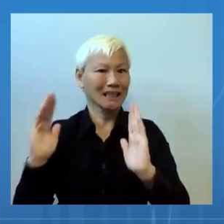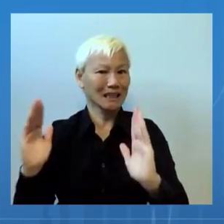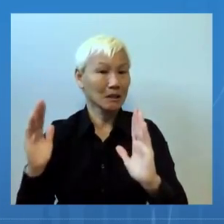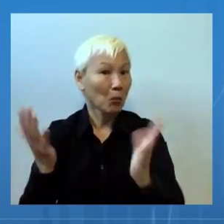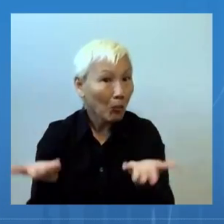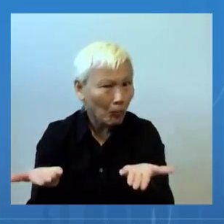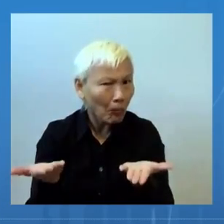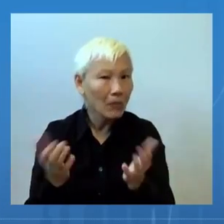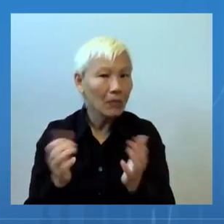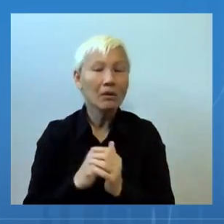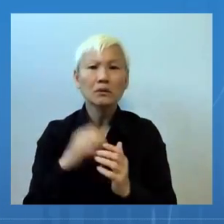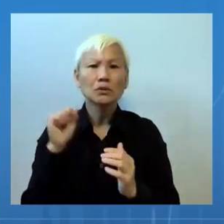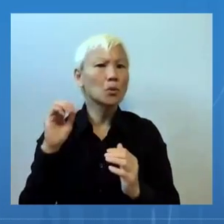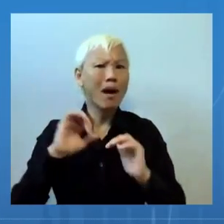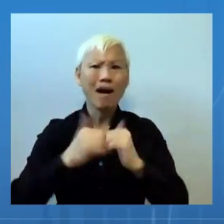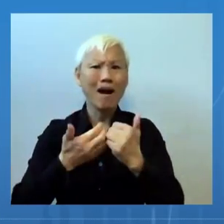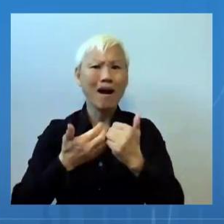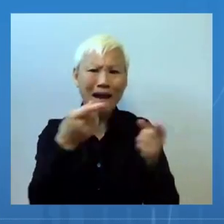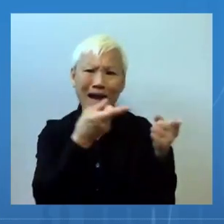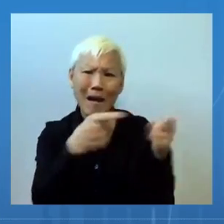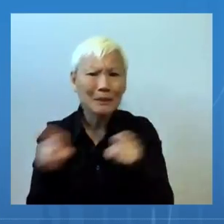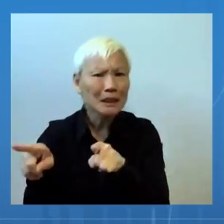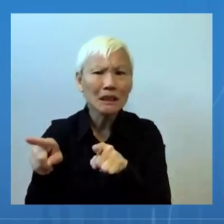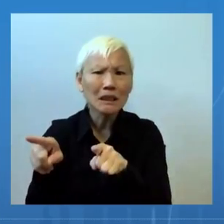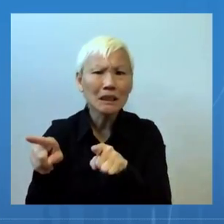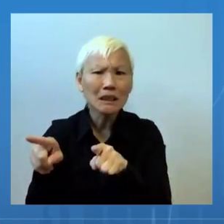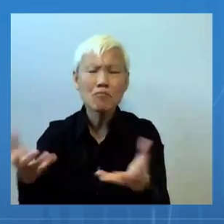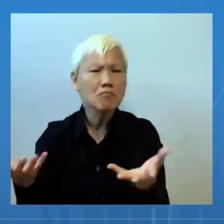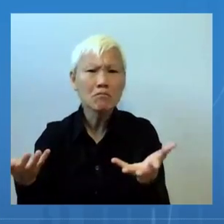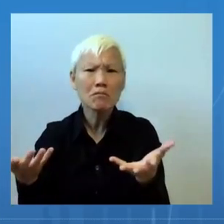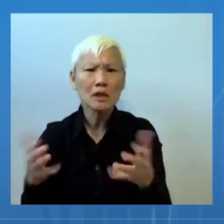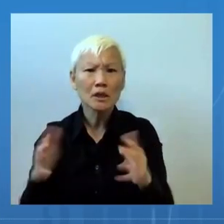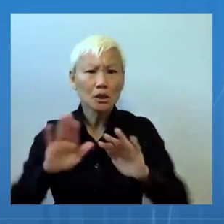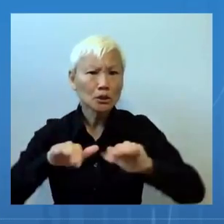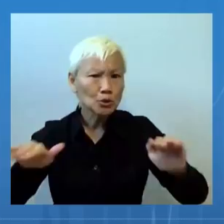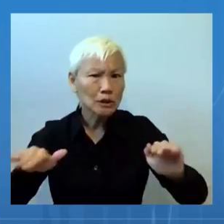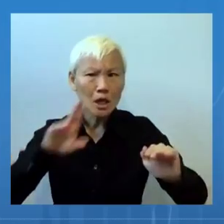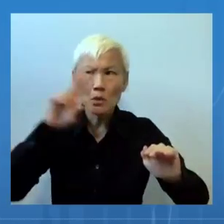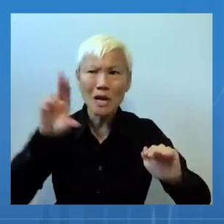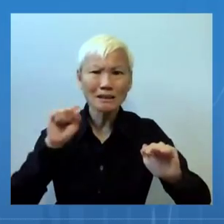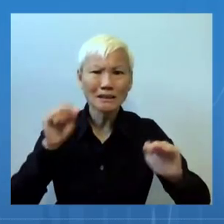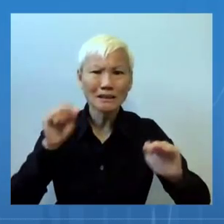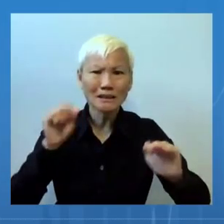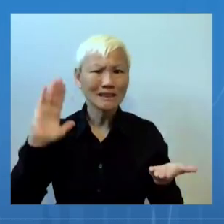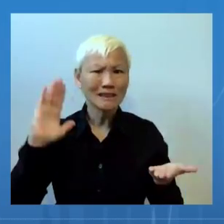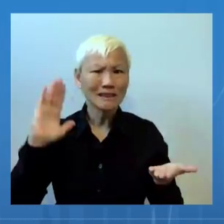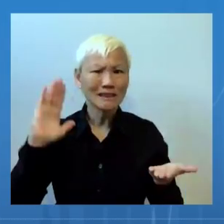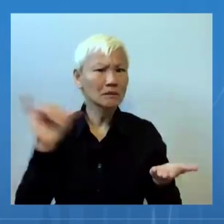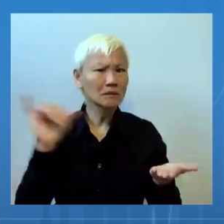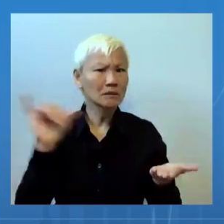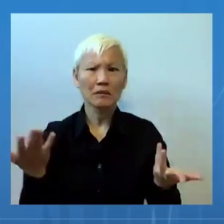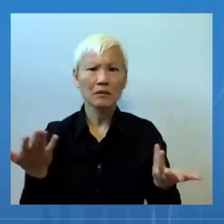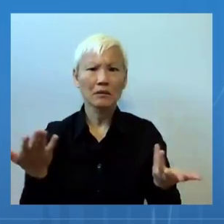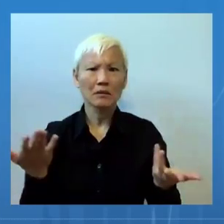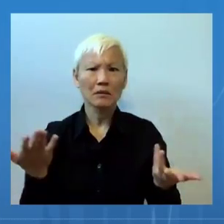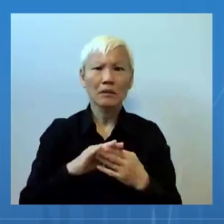the rollout of COVID-19 vaccines for children in the U.S.? It sounds like the Biden administration is fairly confident that Pfizer will be able to supply